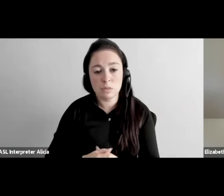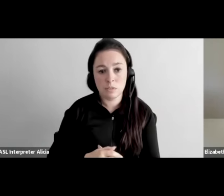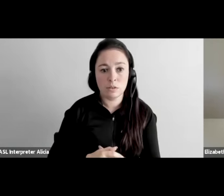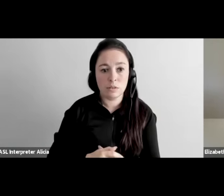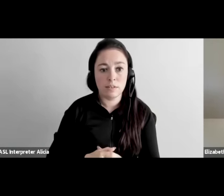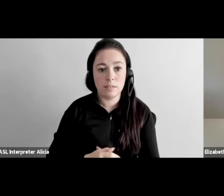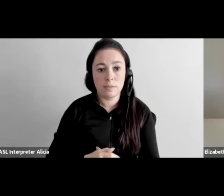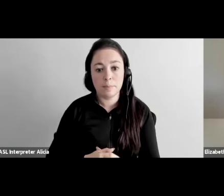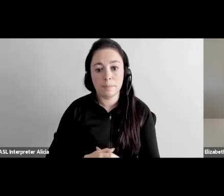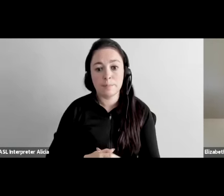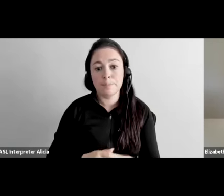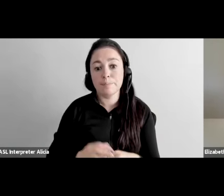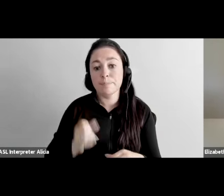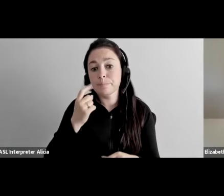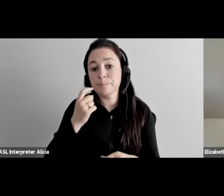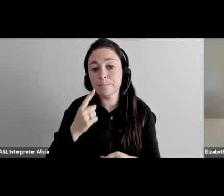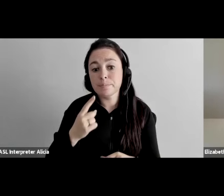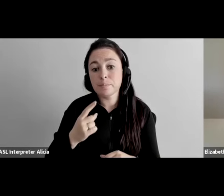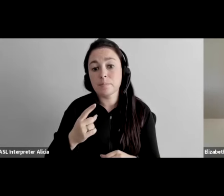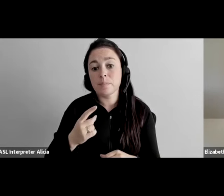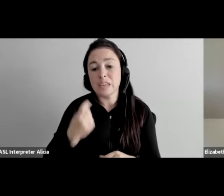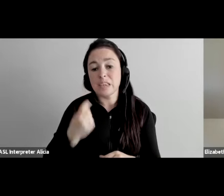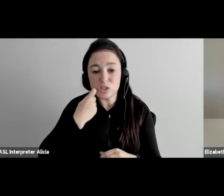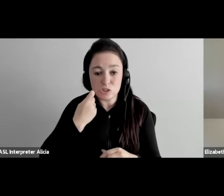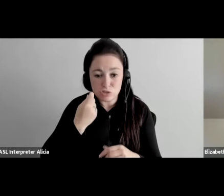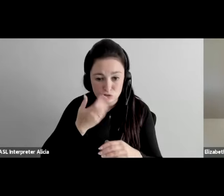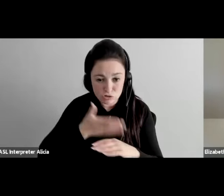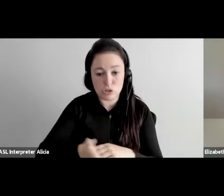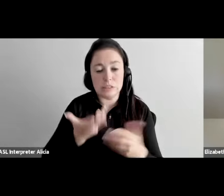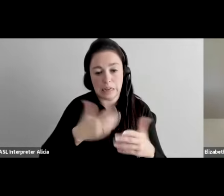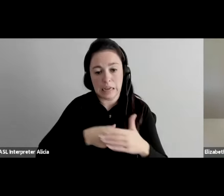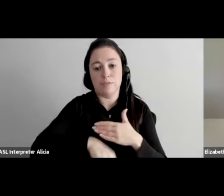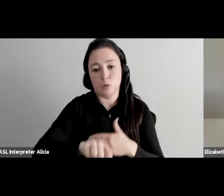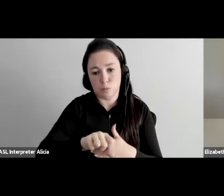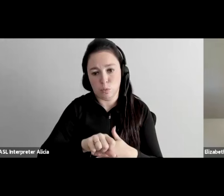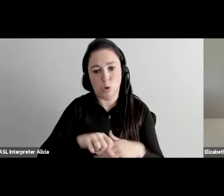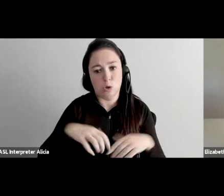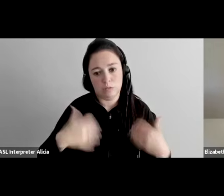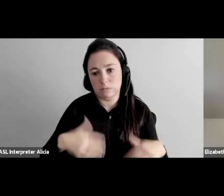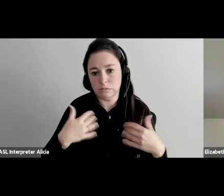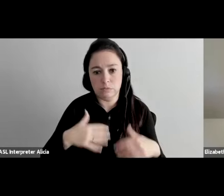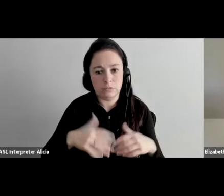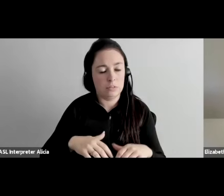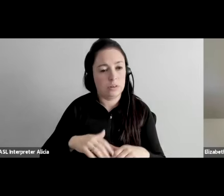so forget trying to breastfeed when you can't hold your baby i thought i was a failure i couldn't do